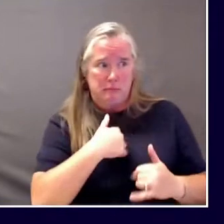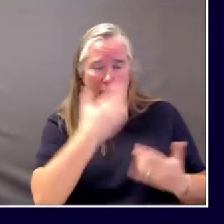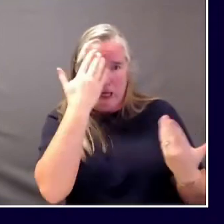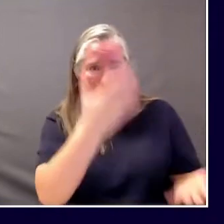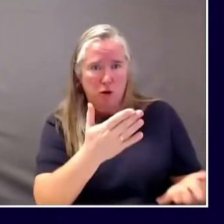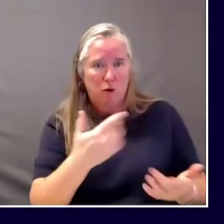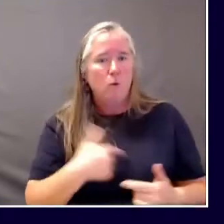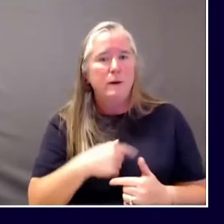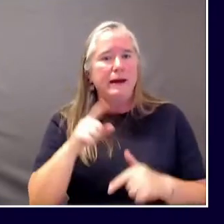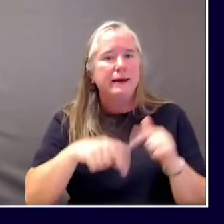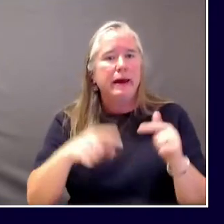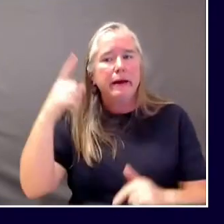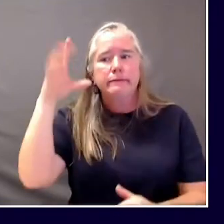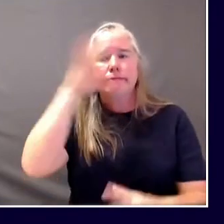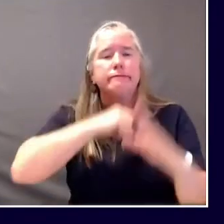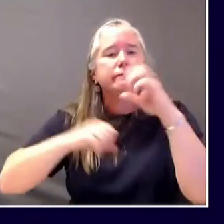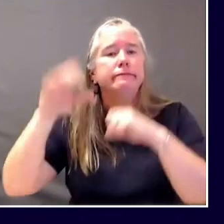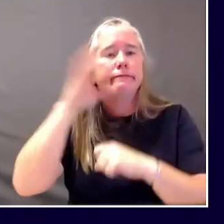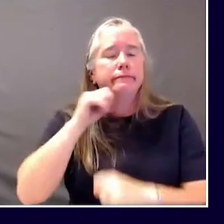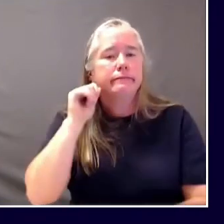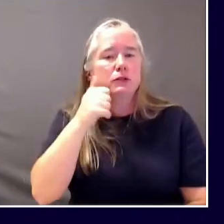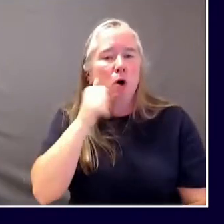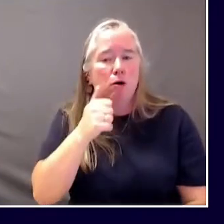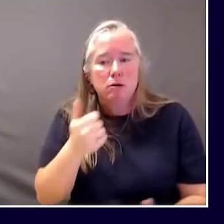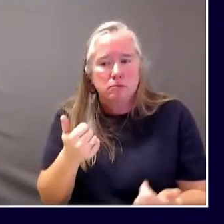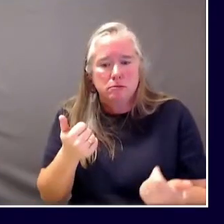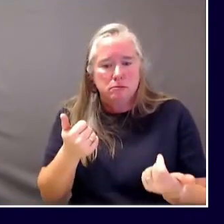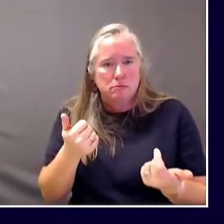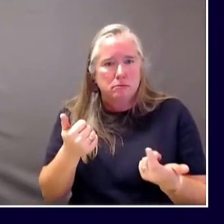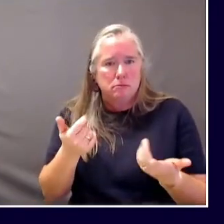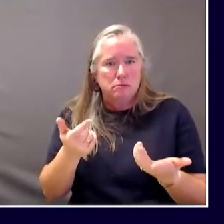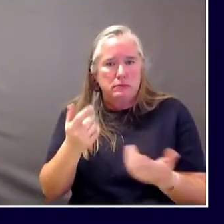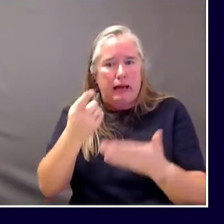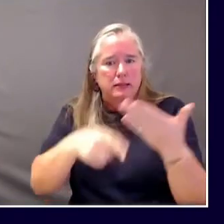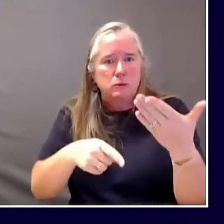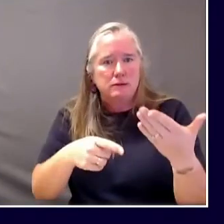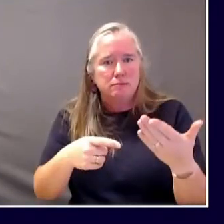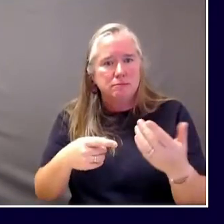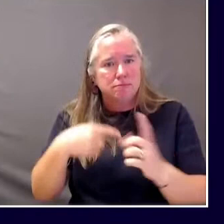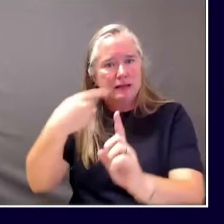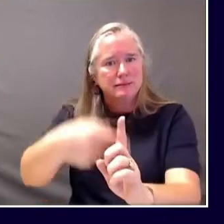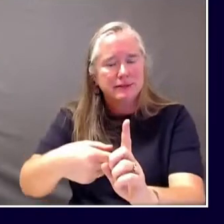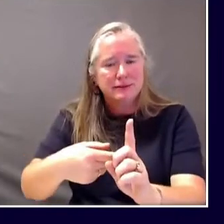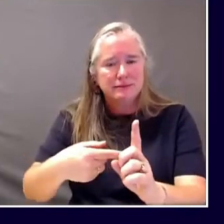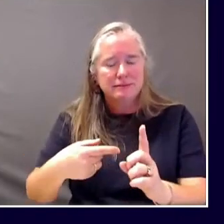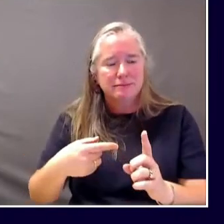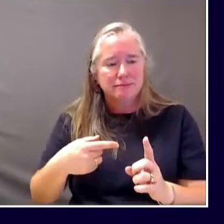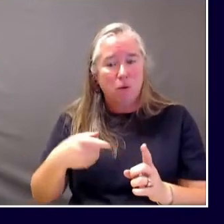speculate about what might happen tomorrow or next week or